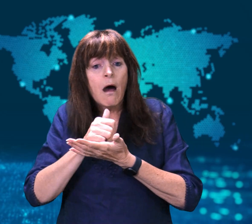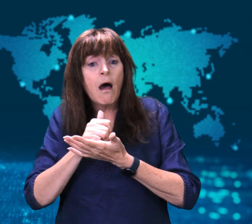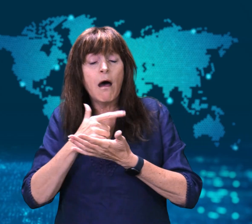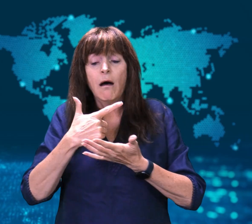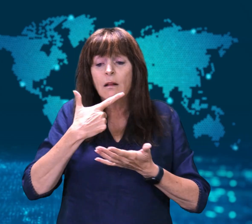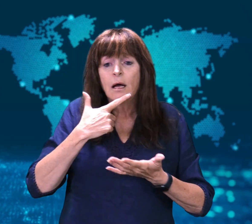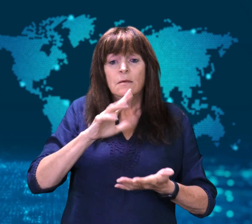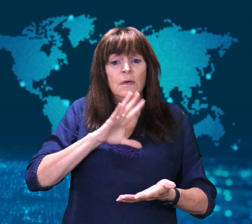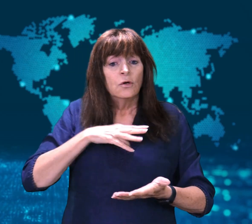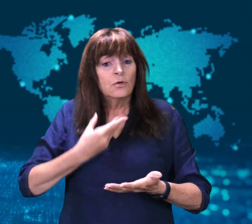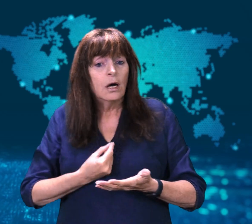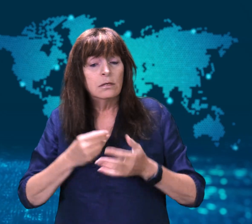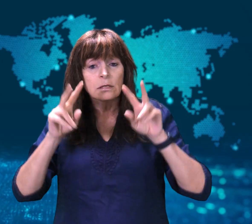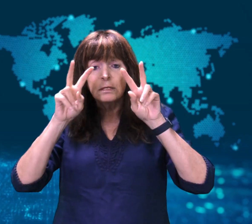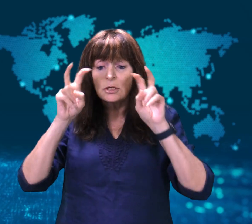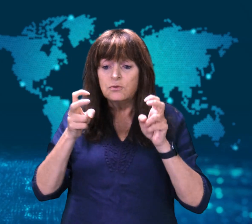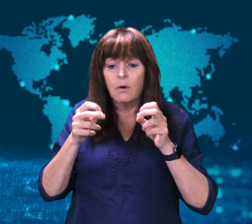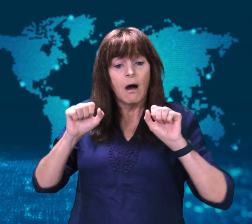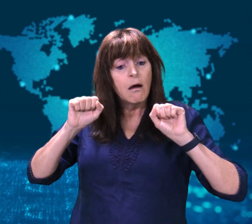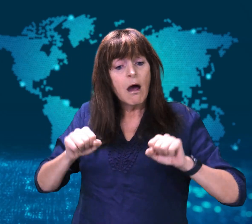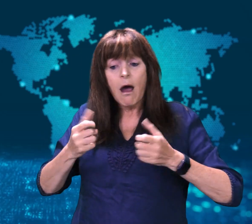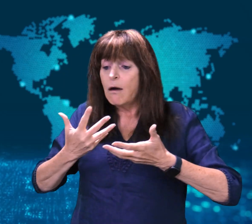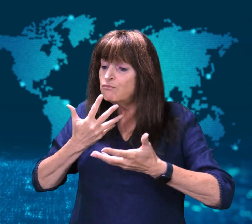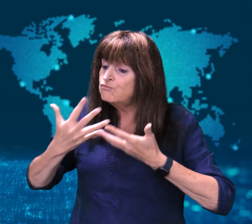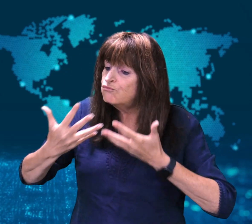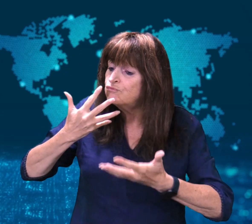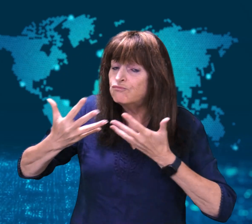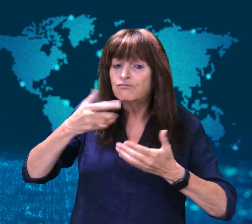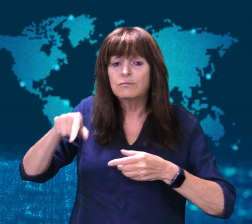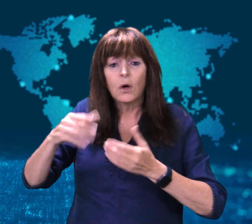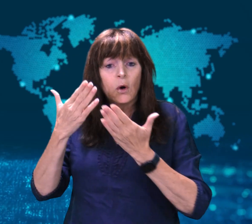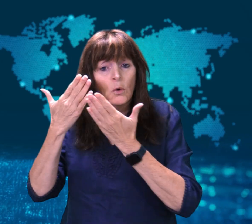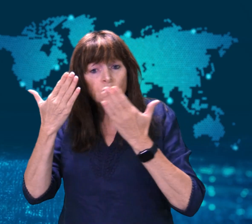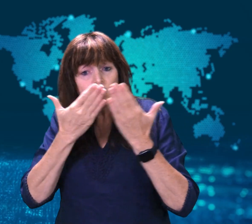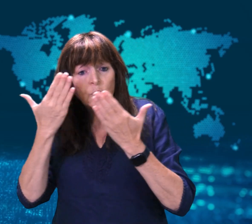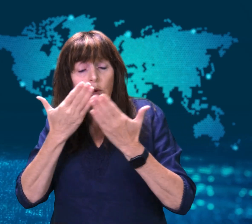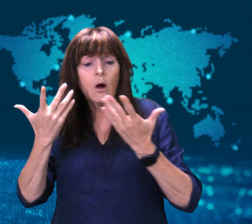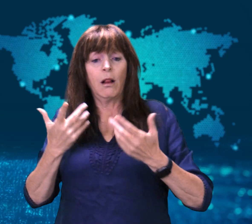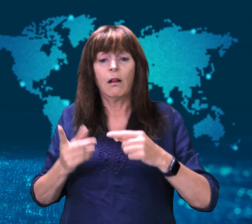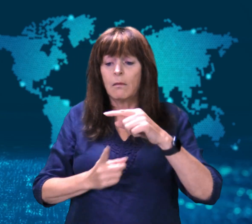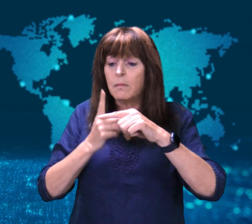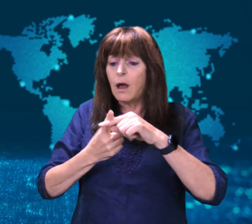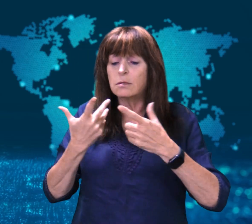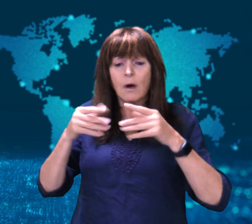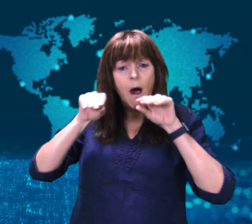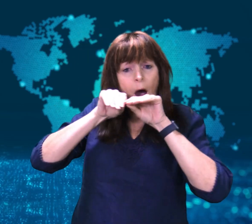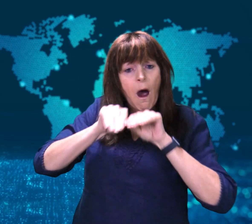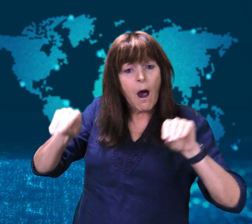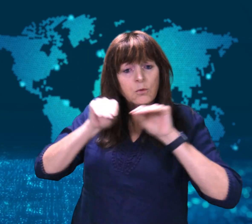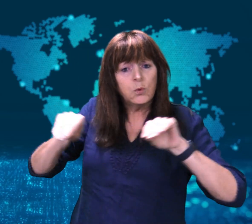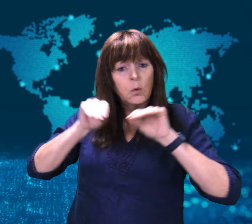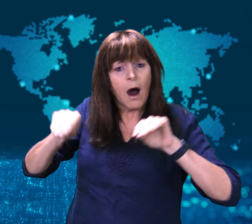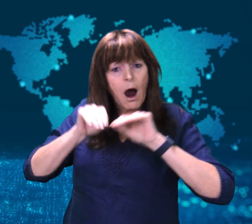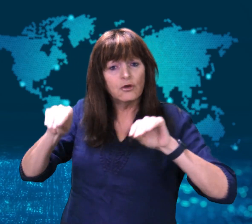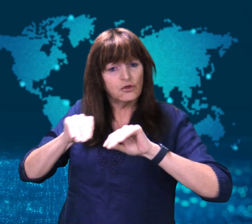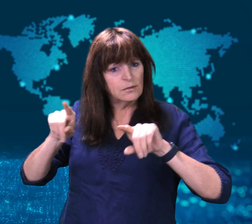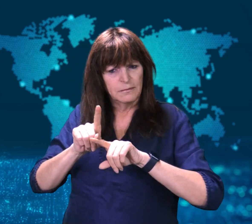issues in schools and limits sexual education to only